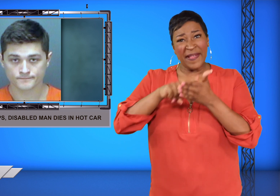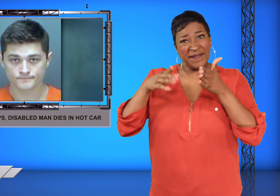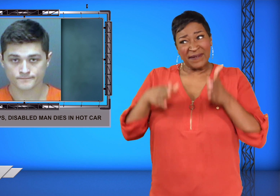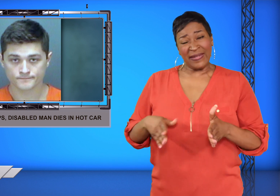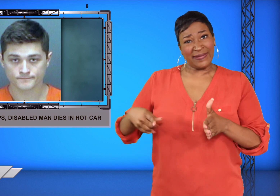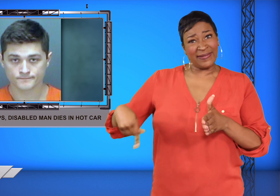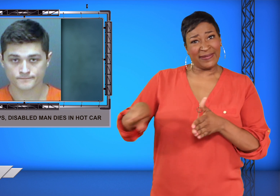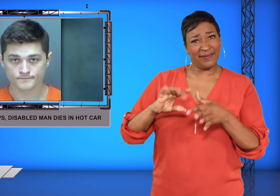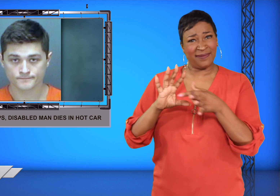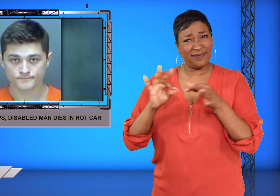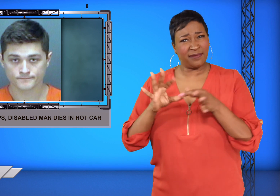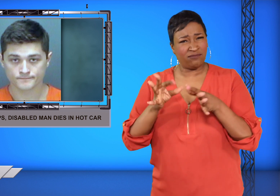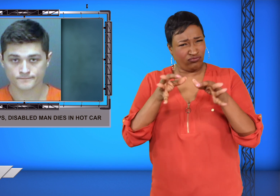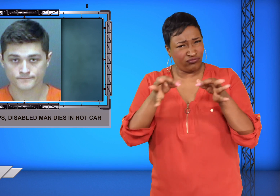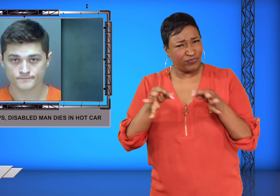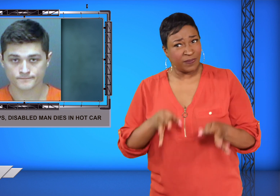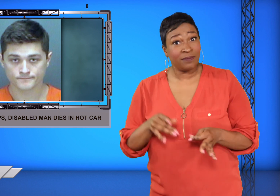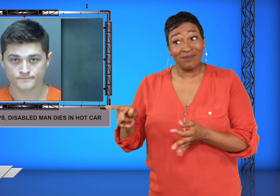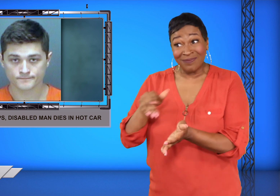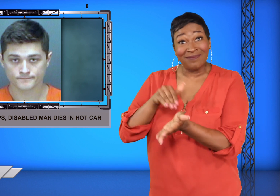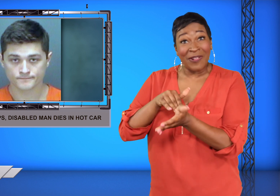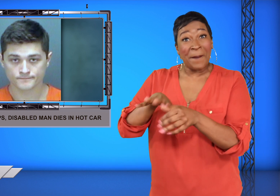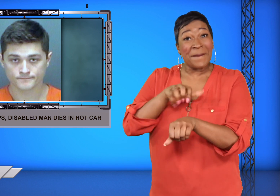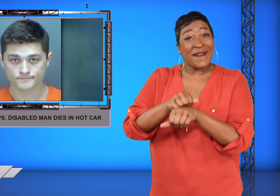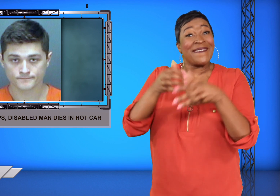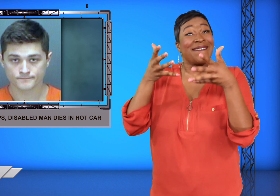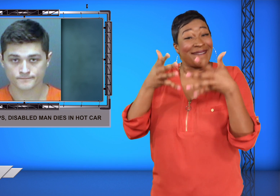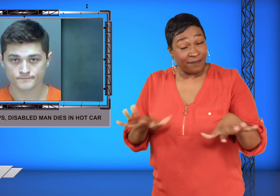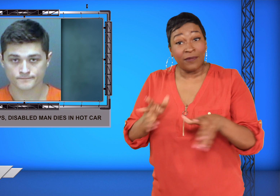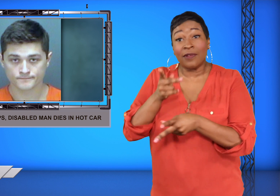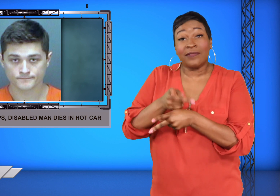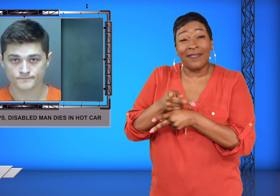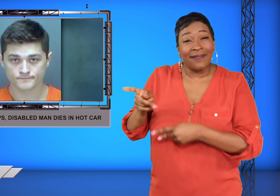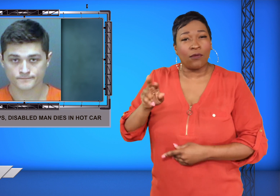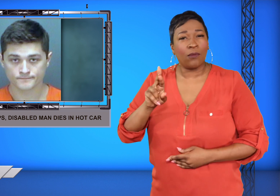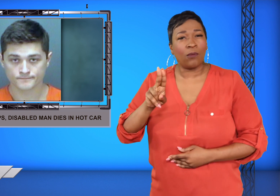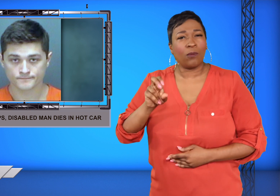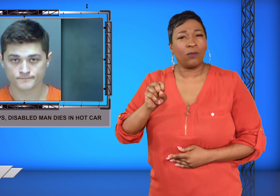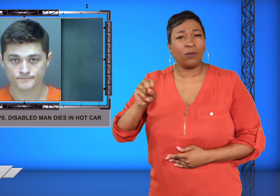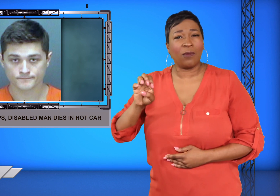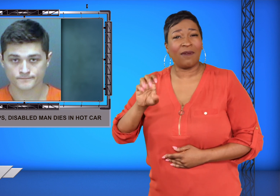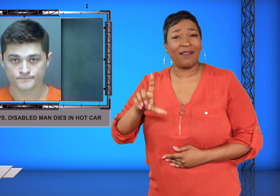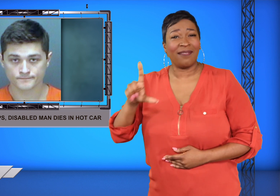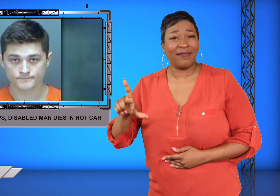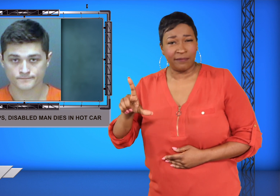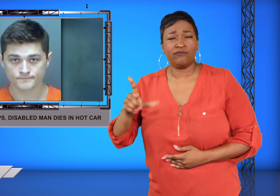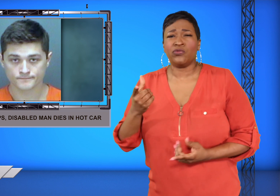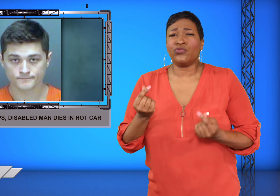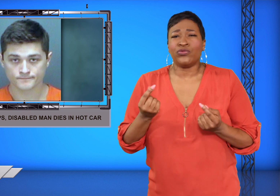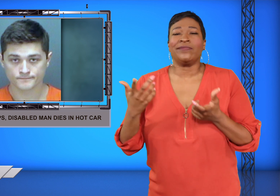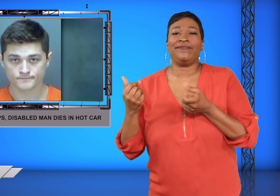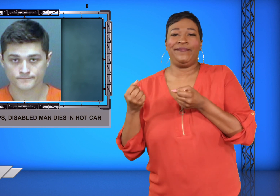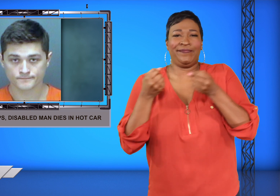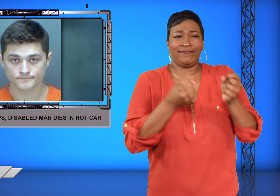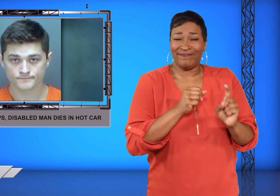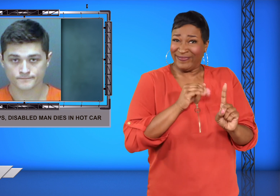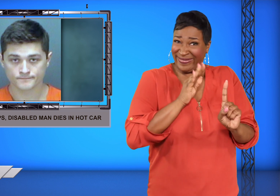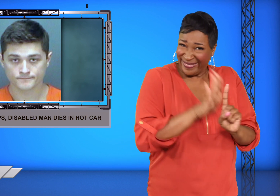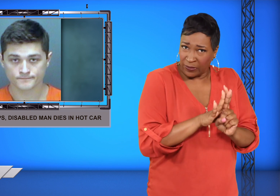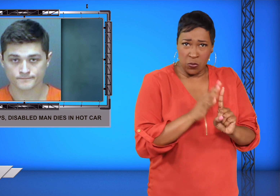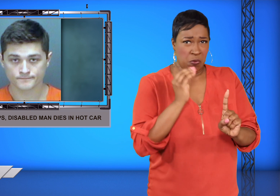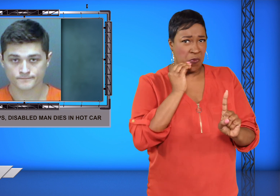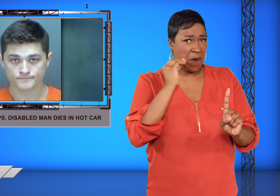After taking LaPointe to his appointment, investigators say Russell went to his own